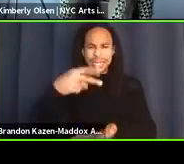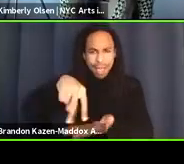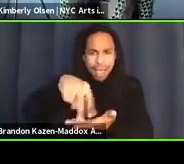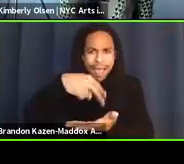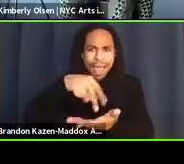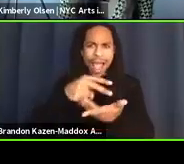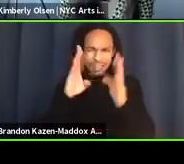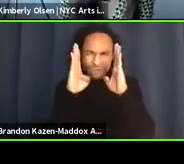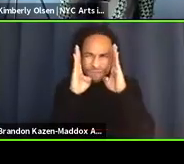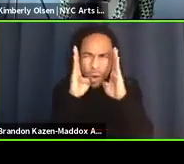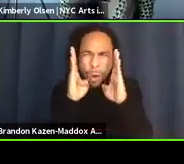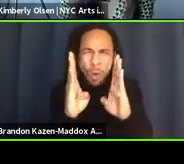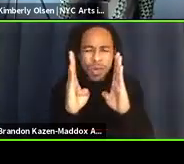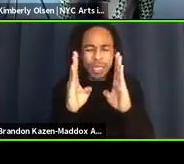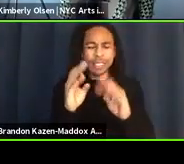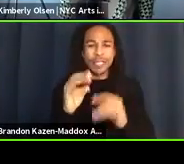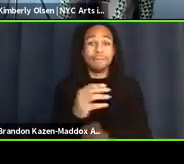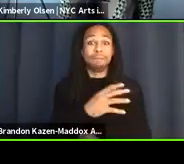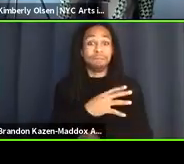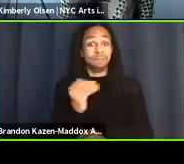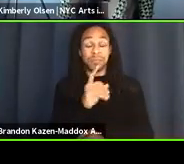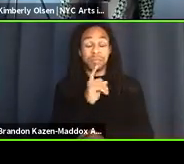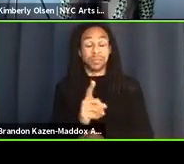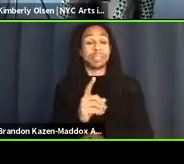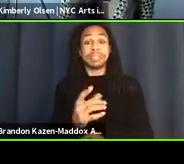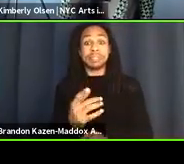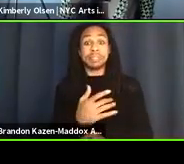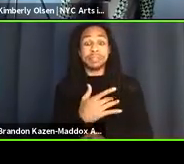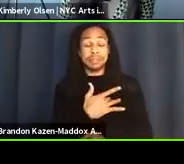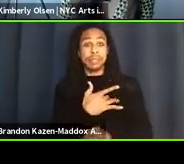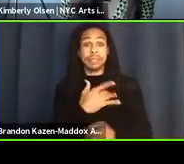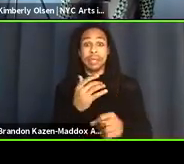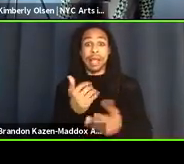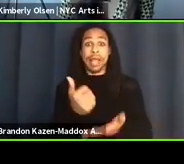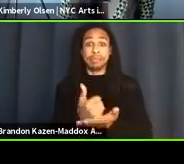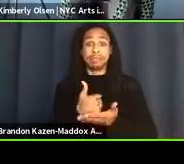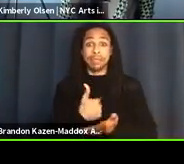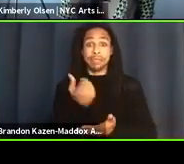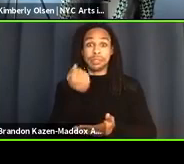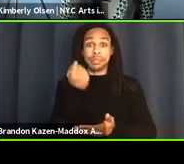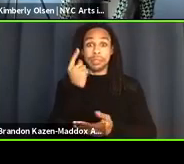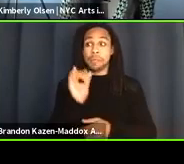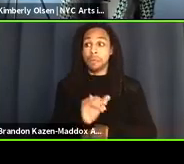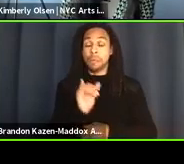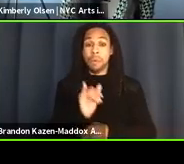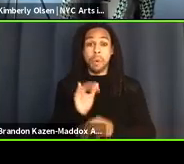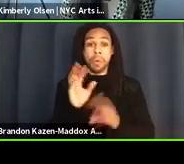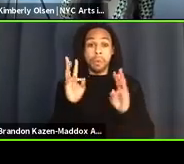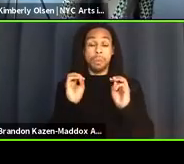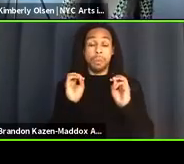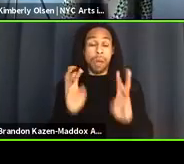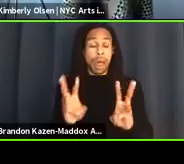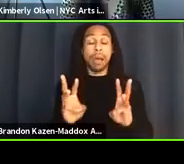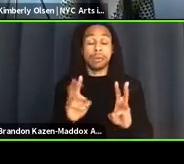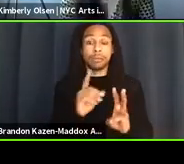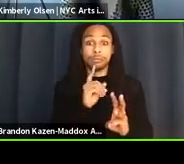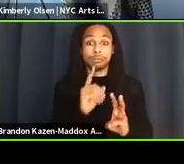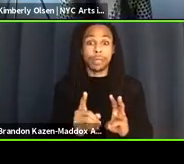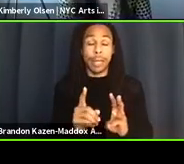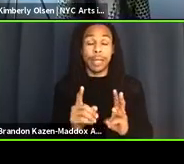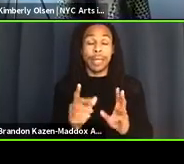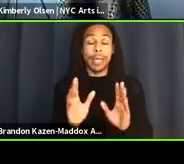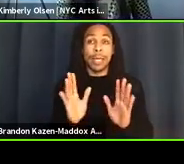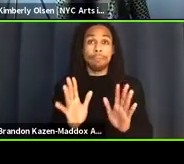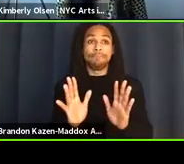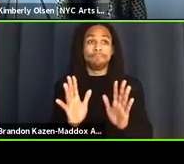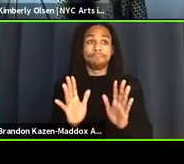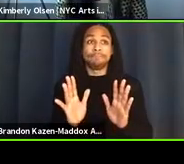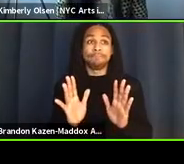to the social and emotional needs of our younger dancers. When last week I was receiving these